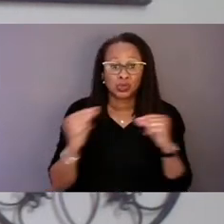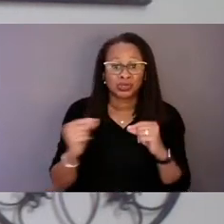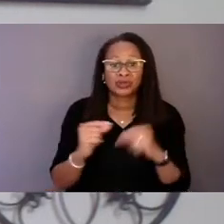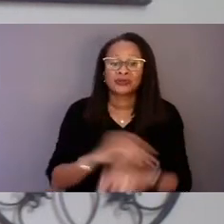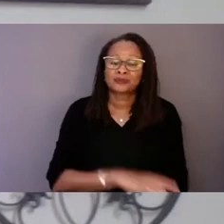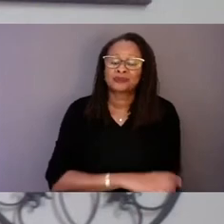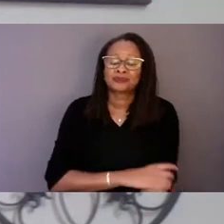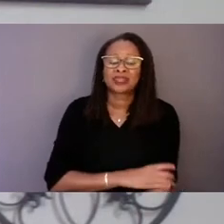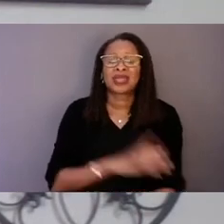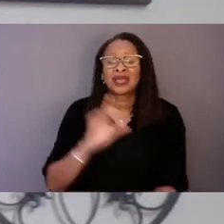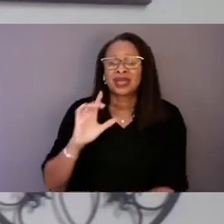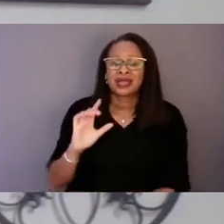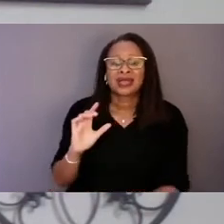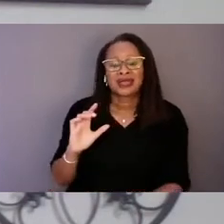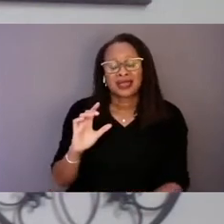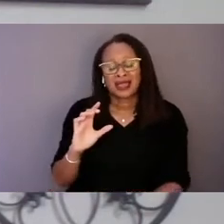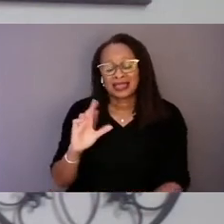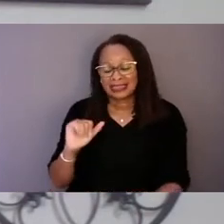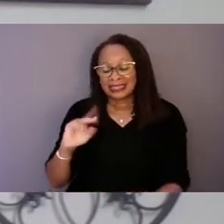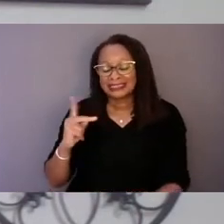and kennedysatcher.org for updates on our work.